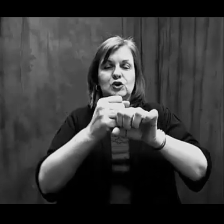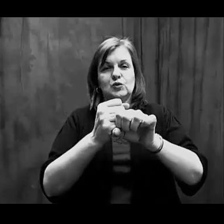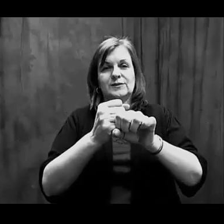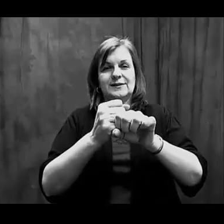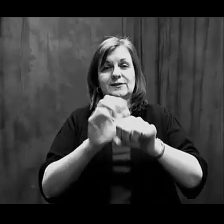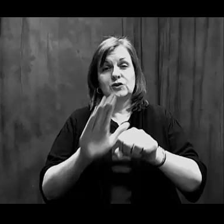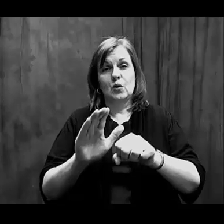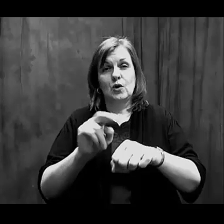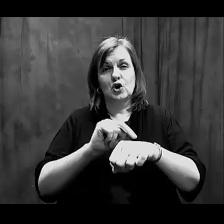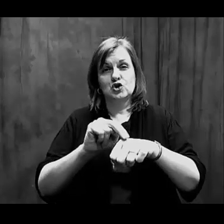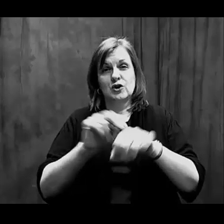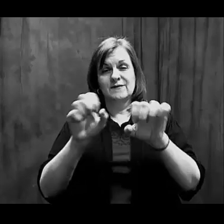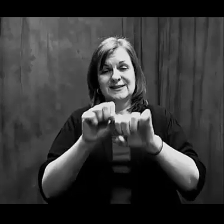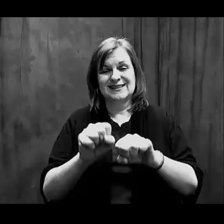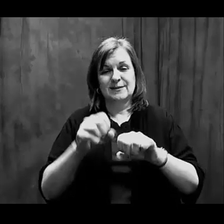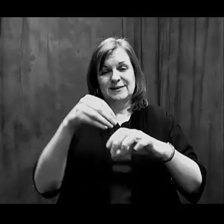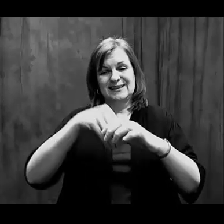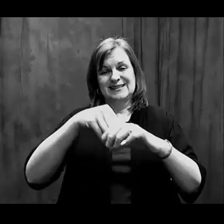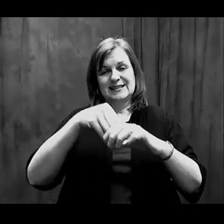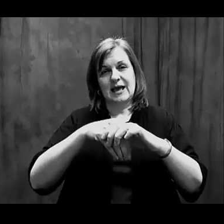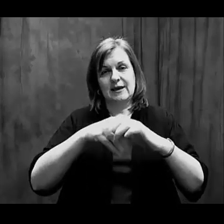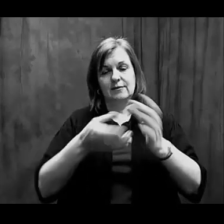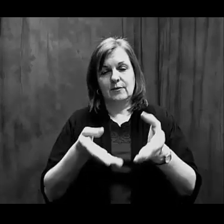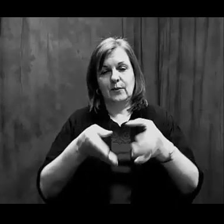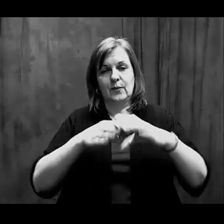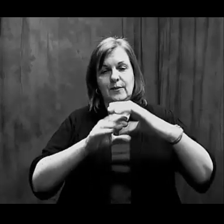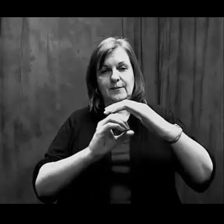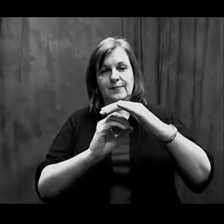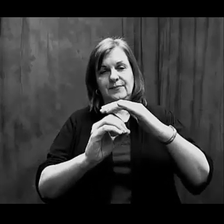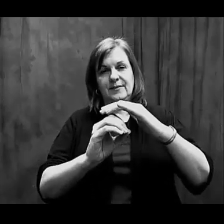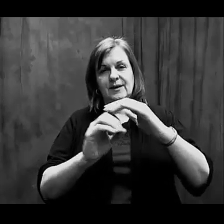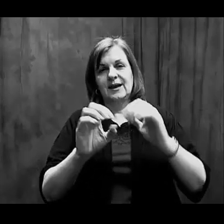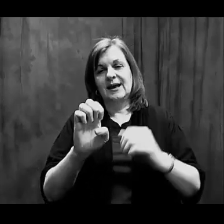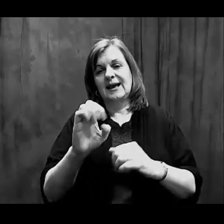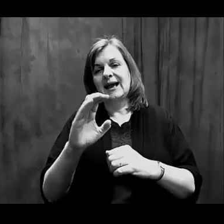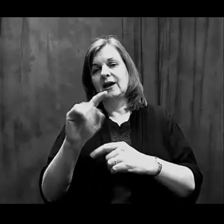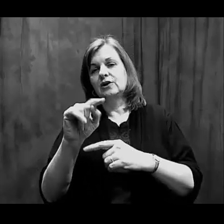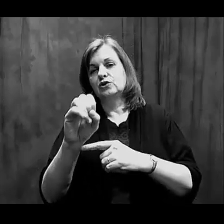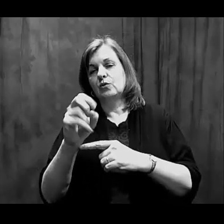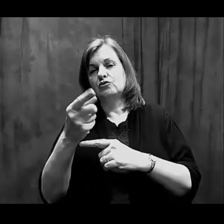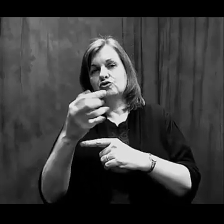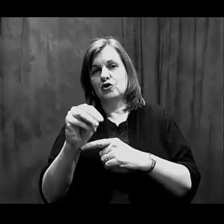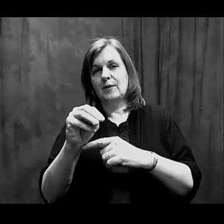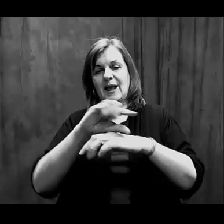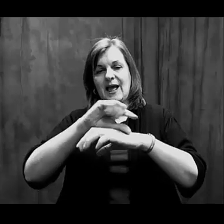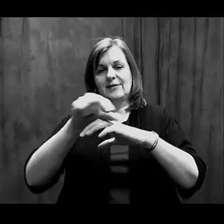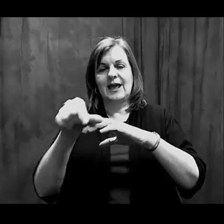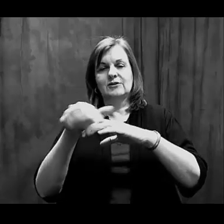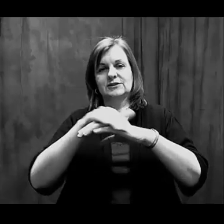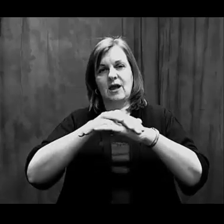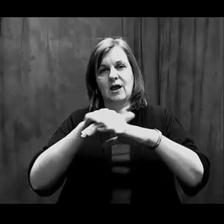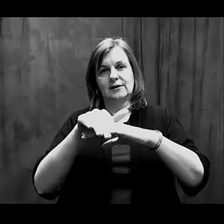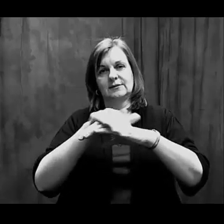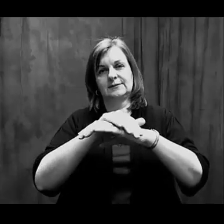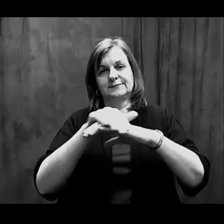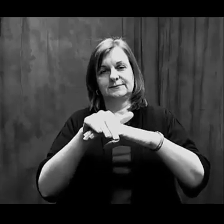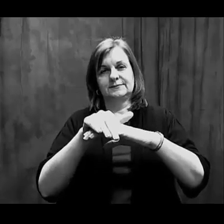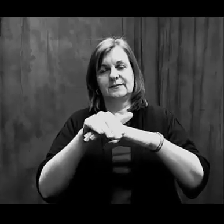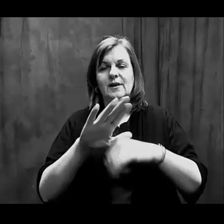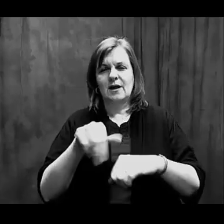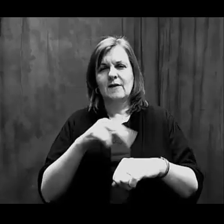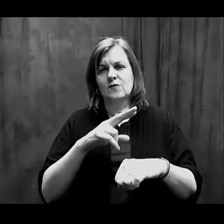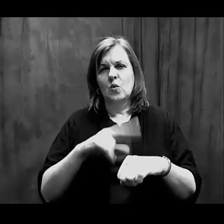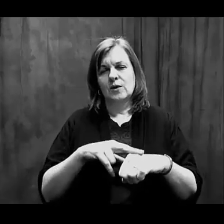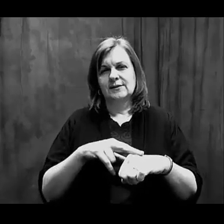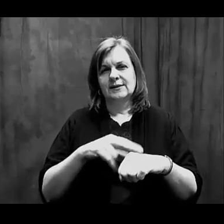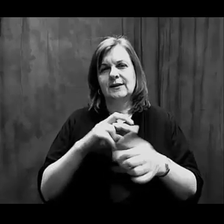your nervous system on the inside with a layer of ectoderm for skin on the outside